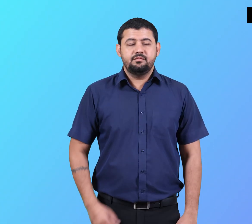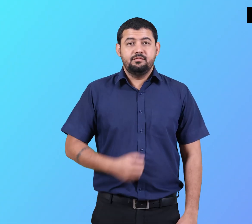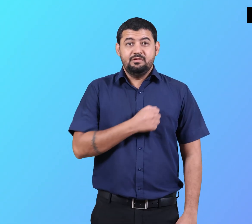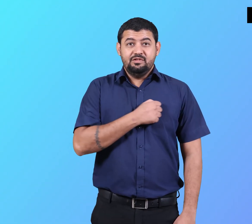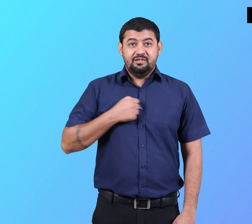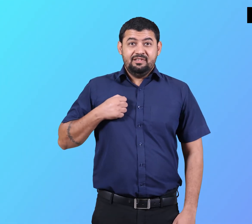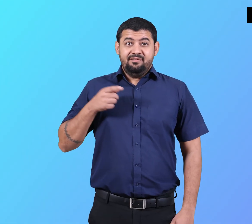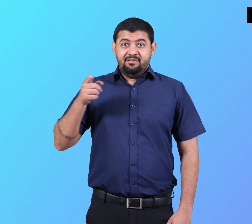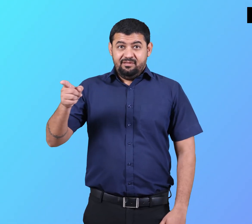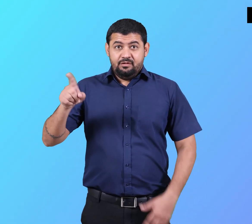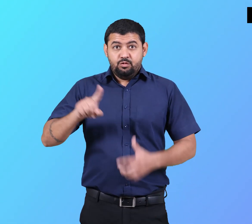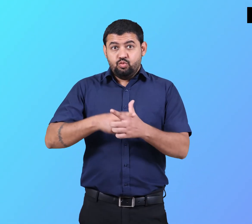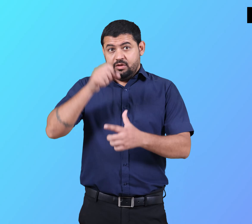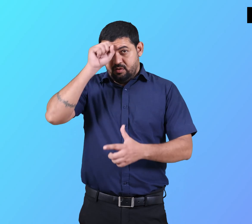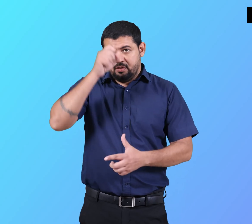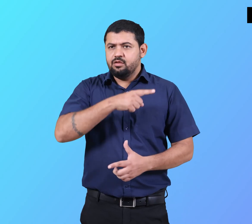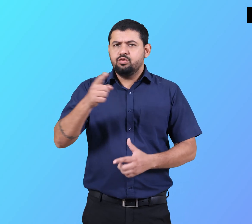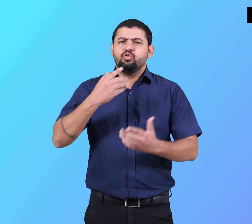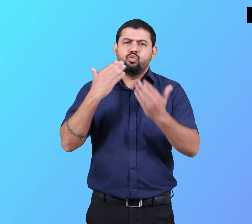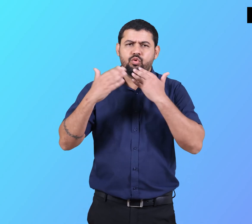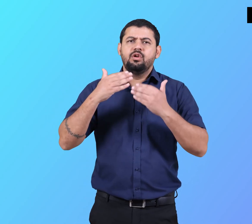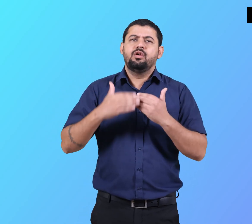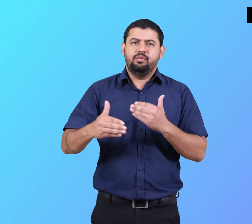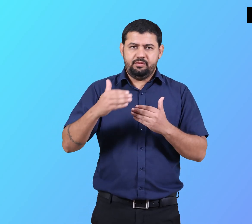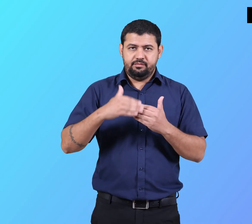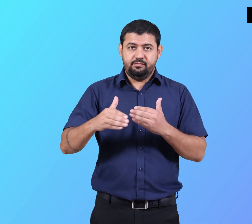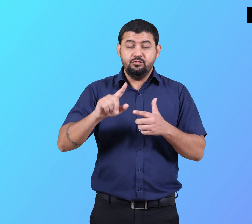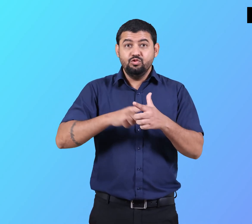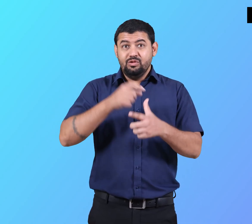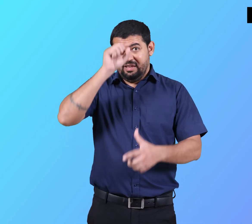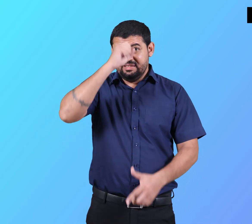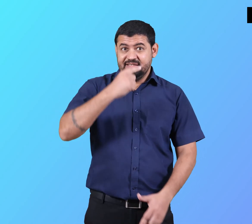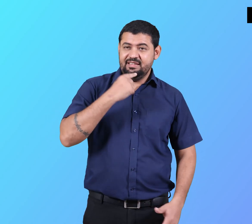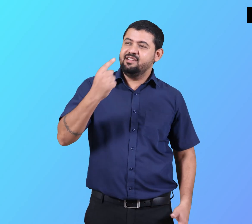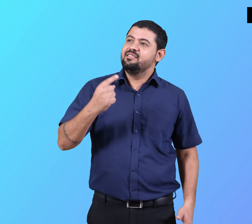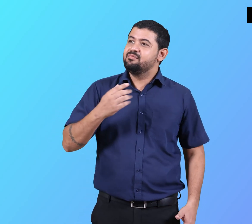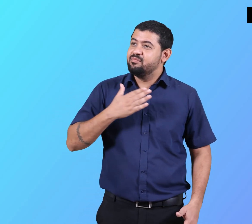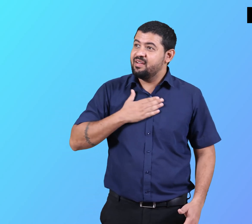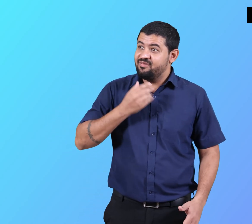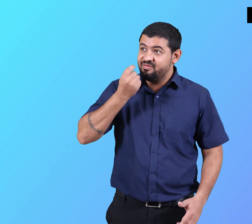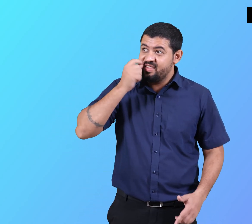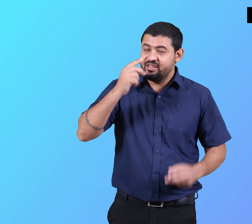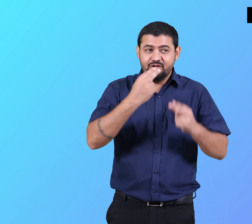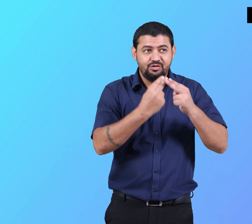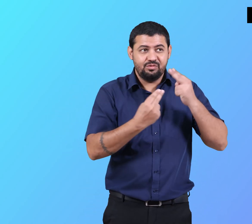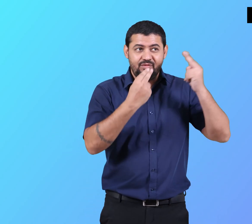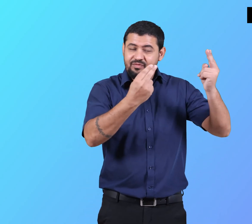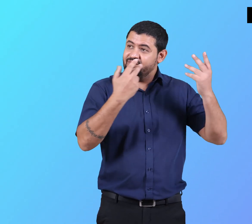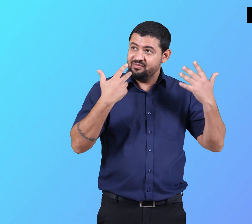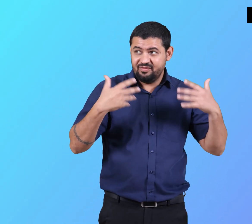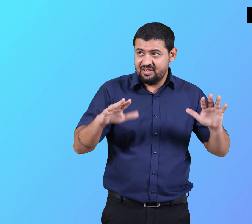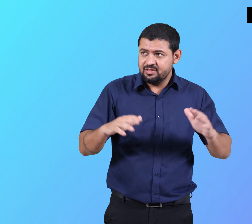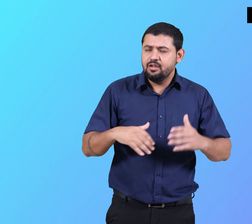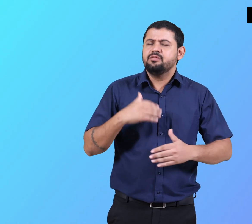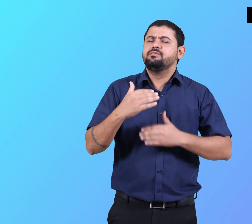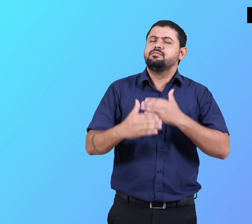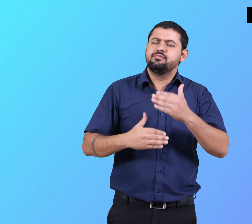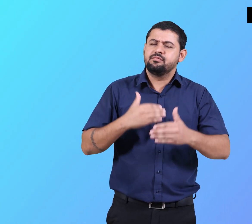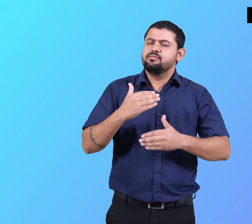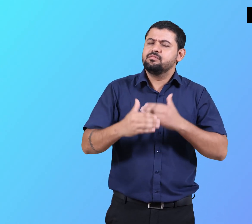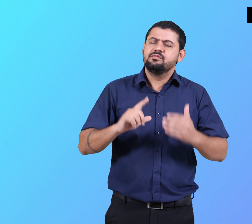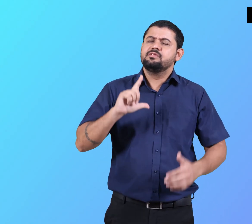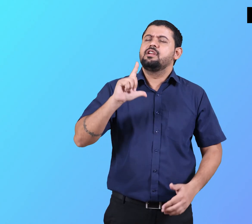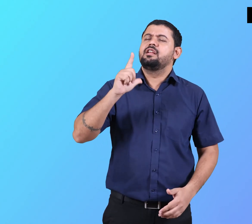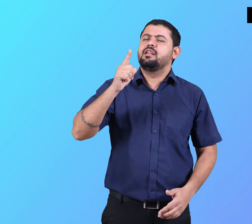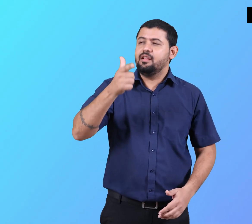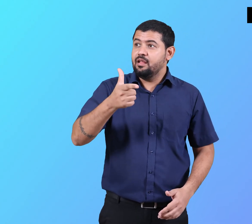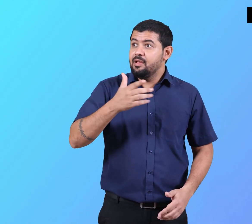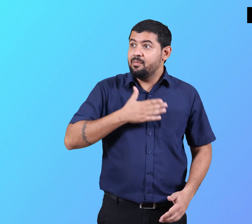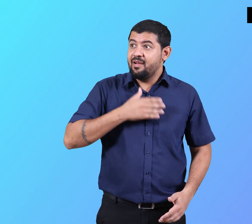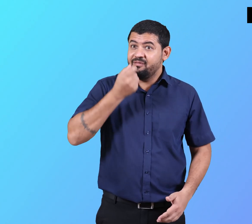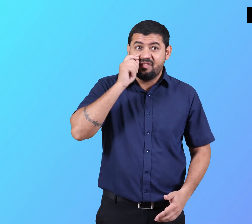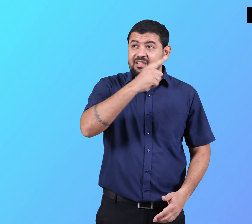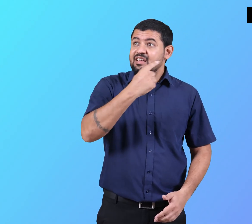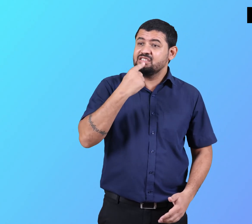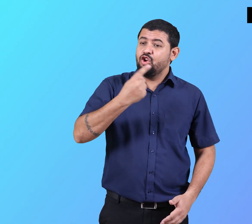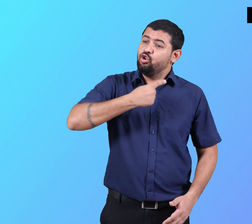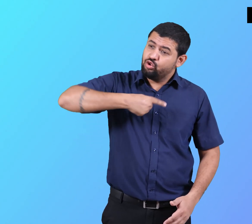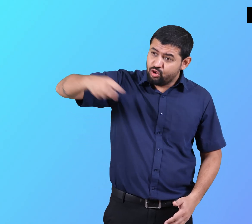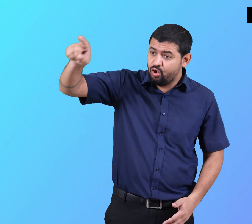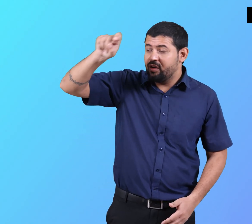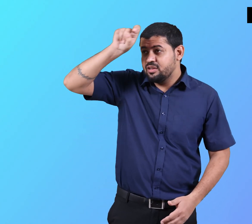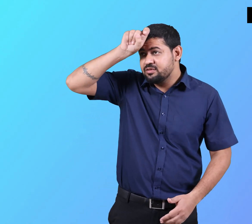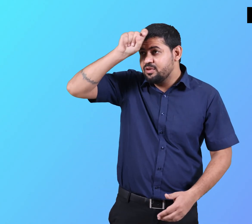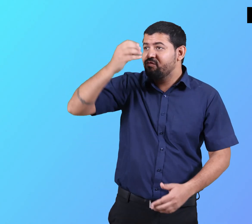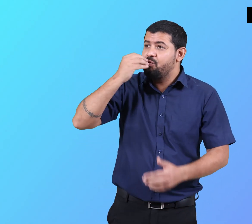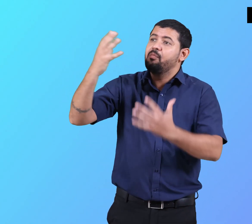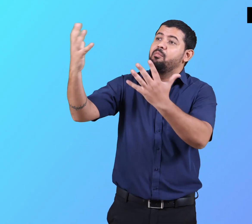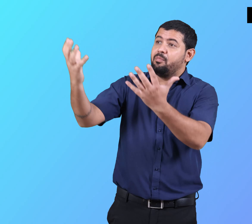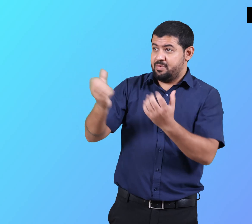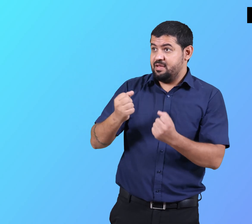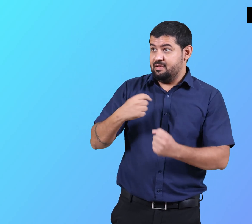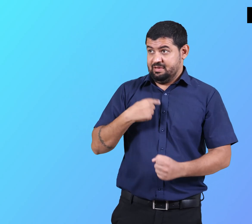“Later, our father said, ‘Go back and buy us some more food.’